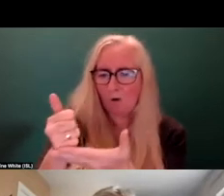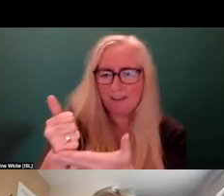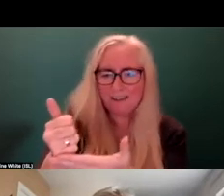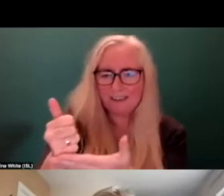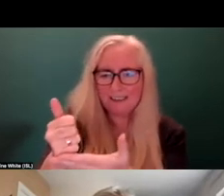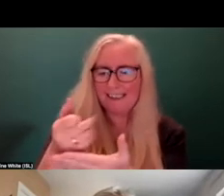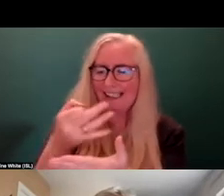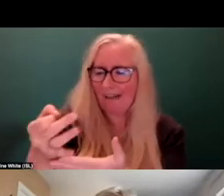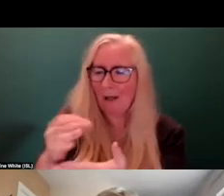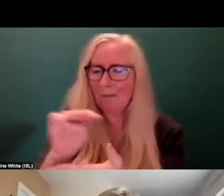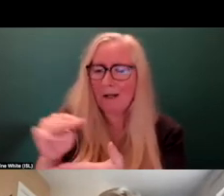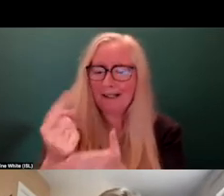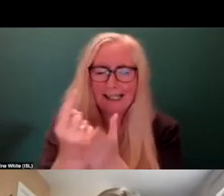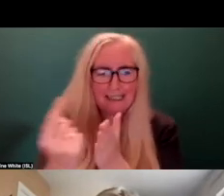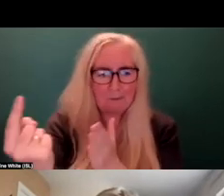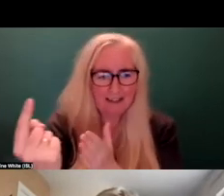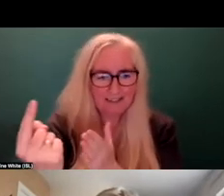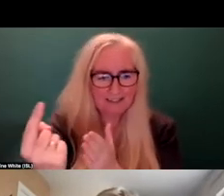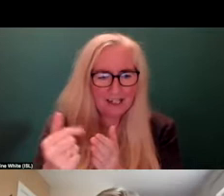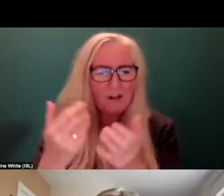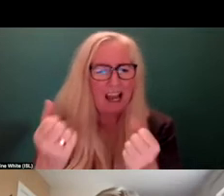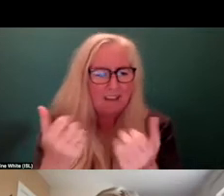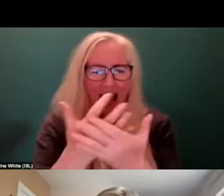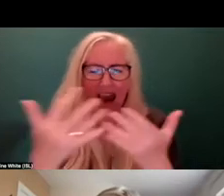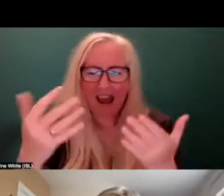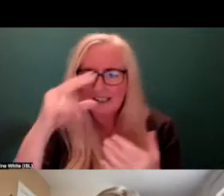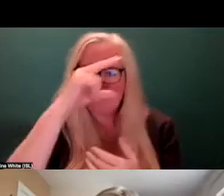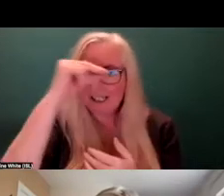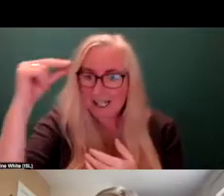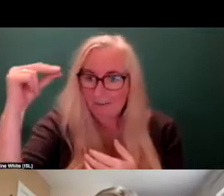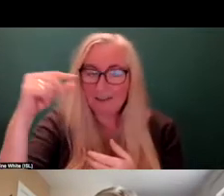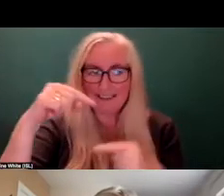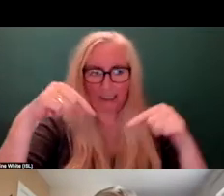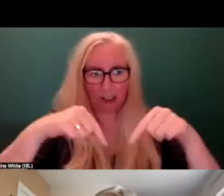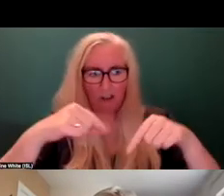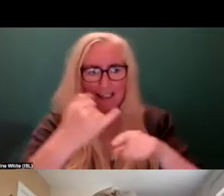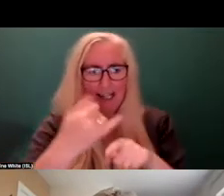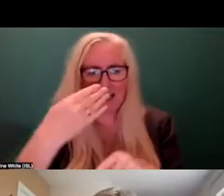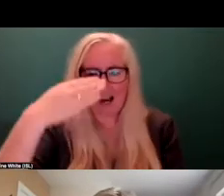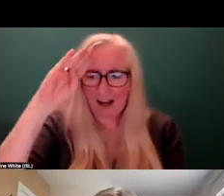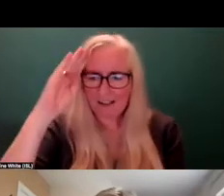support slightly greater levels of independence. We've got lots of examples of these starting to emerge here in Ireland.